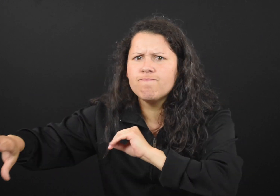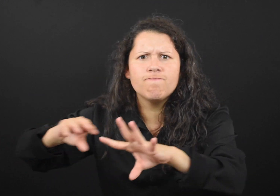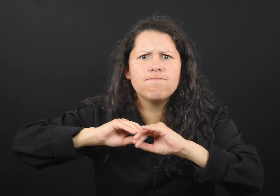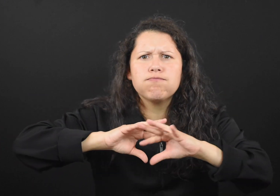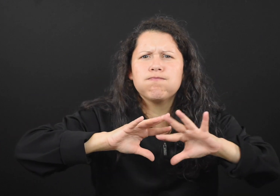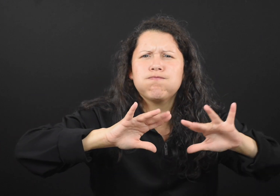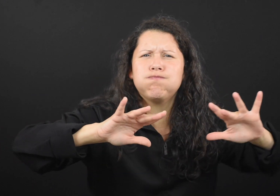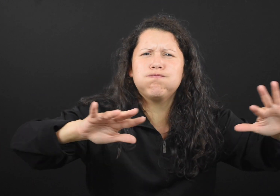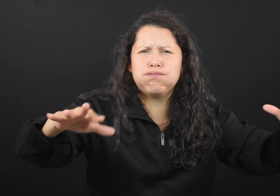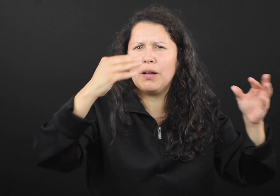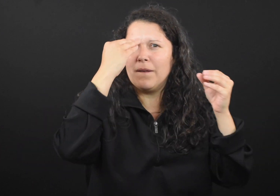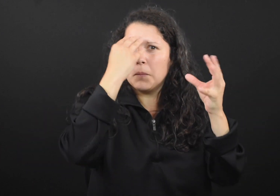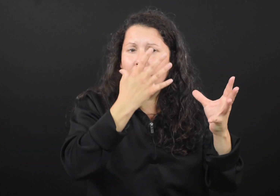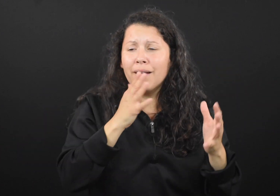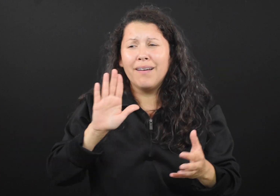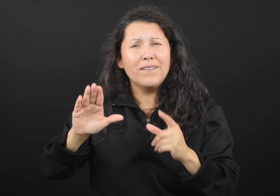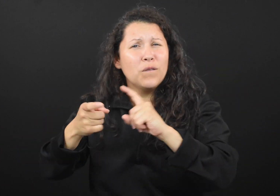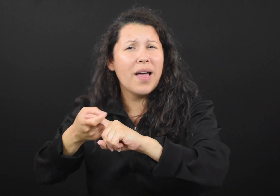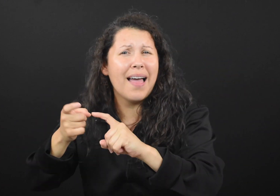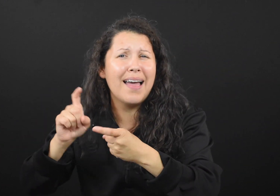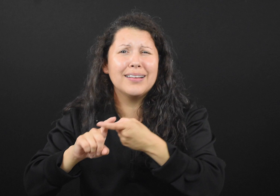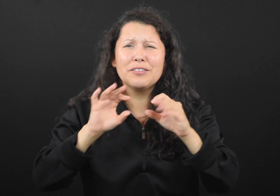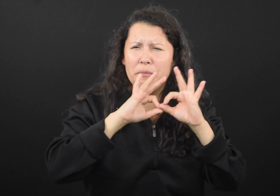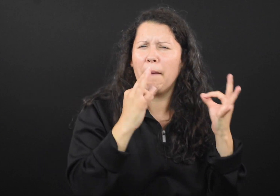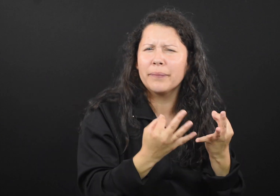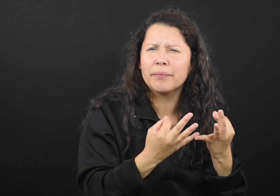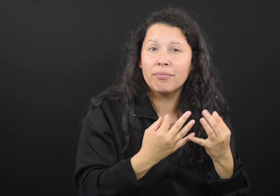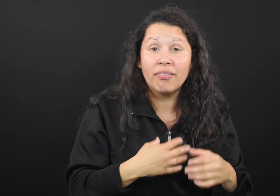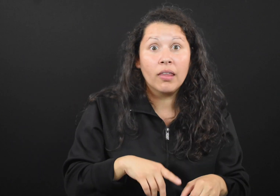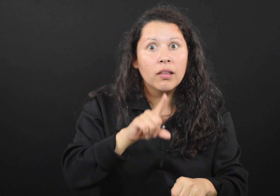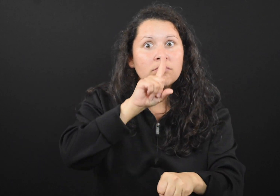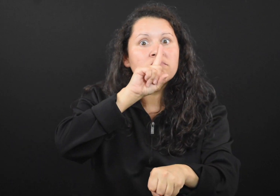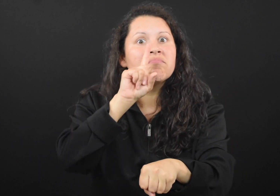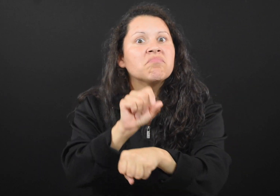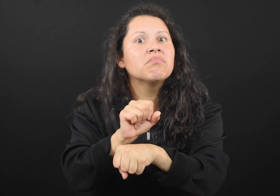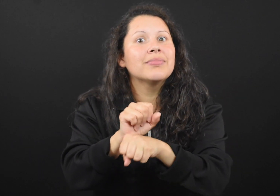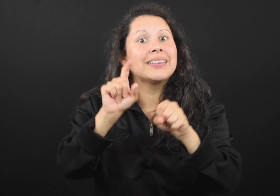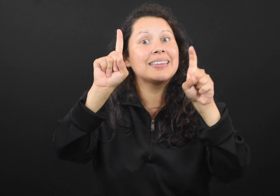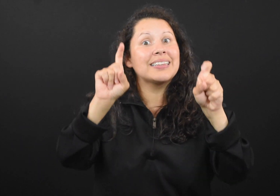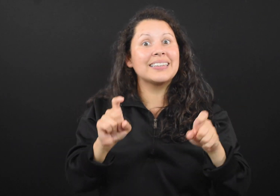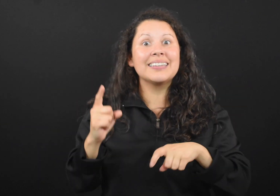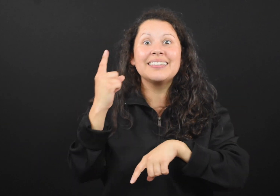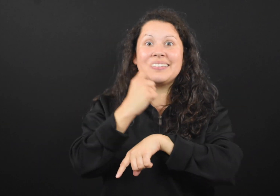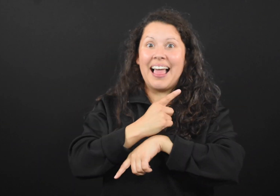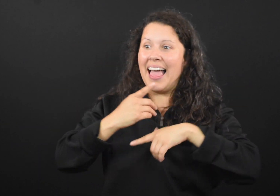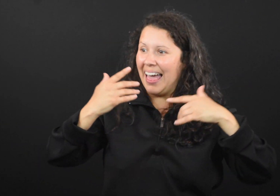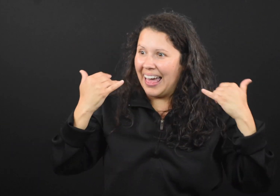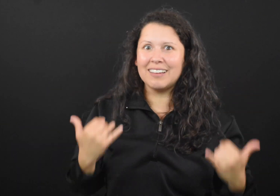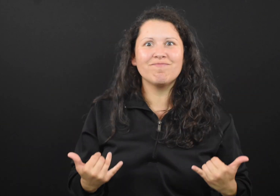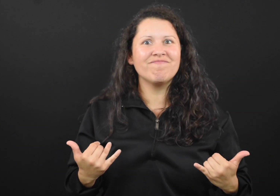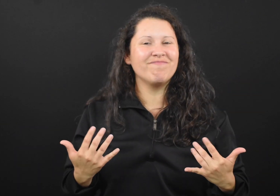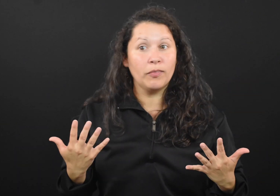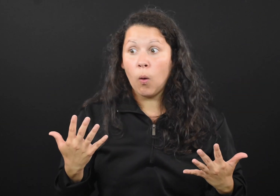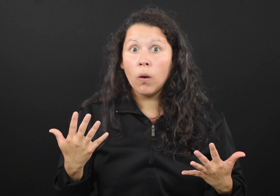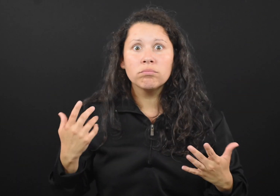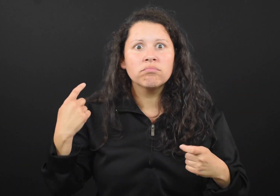share testing information with their friends and families. When testing day rolled around, the